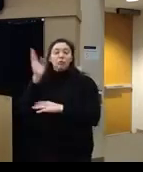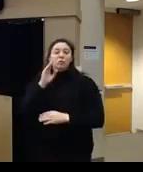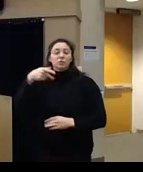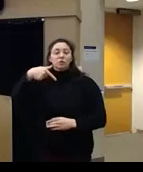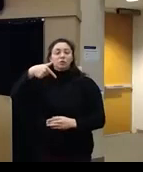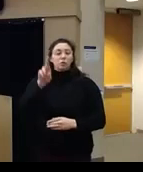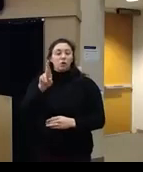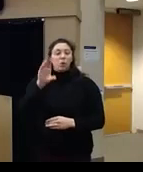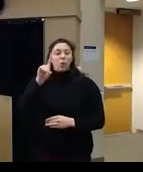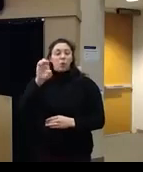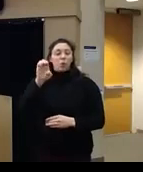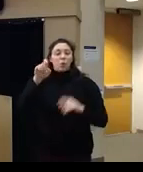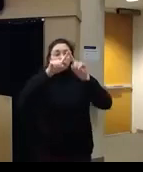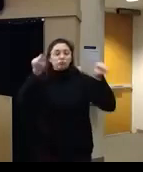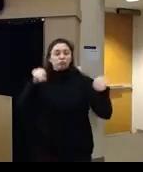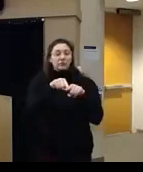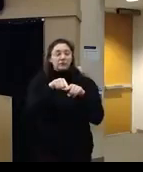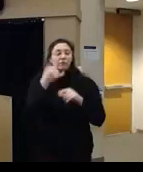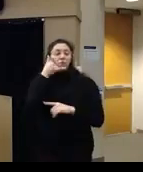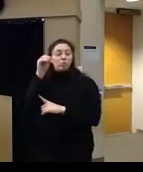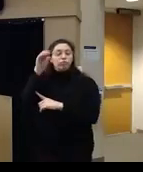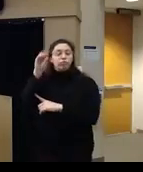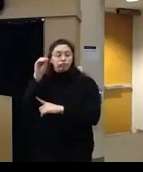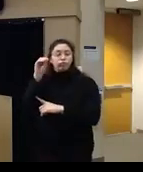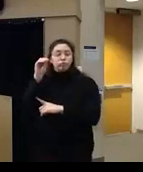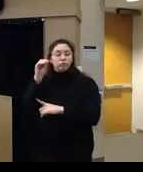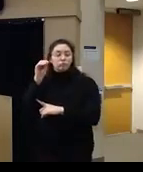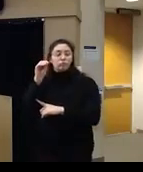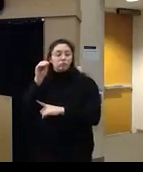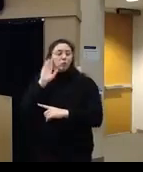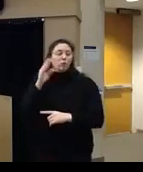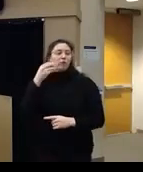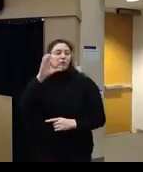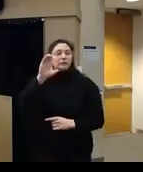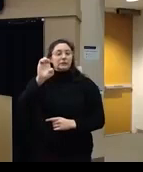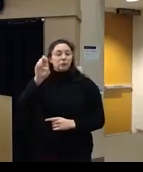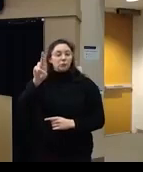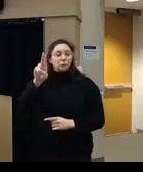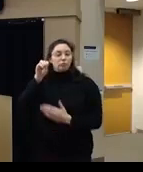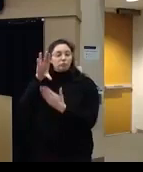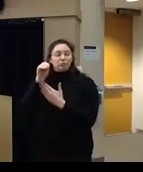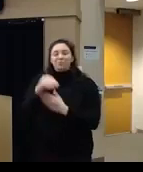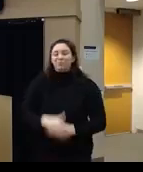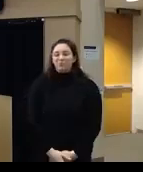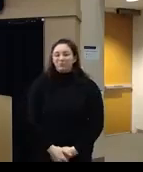code on the screen and um you'll need that for your cus and hello I didn't say hello to our